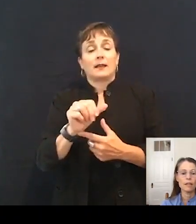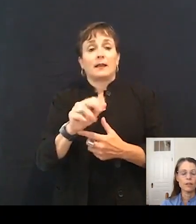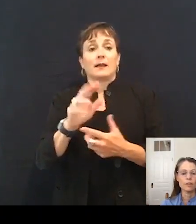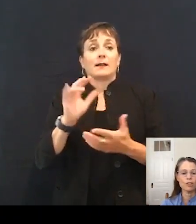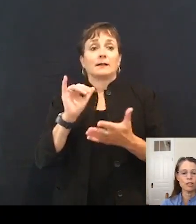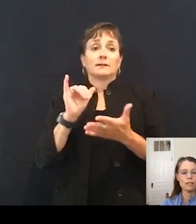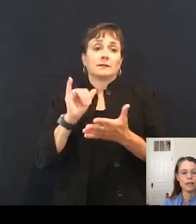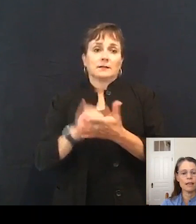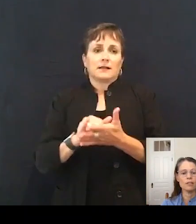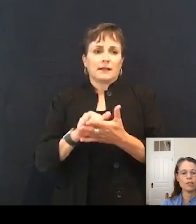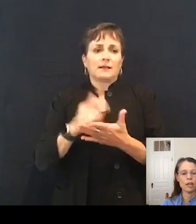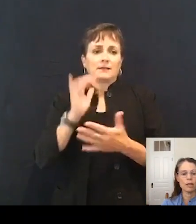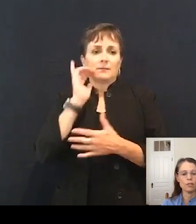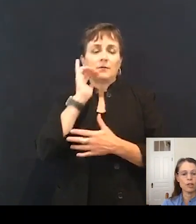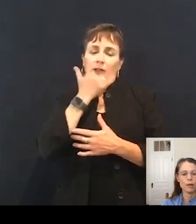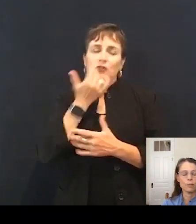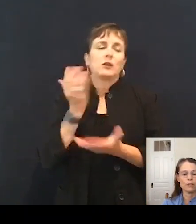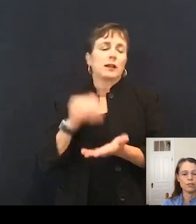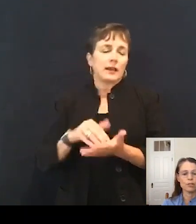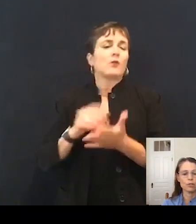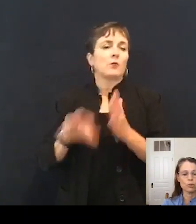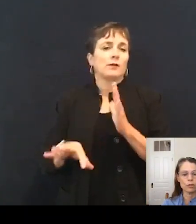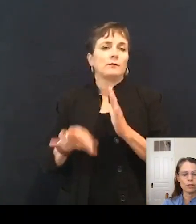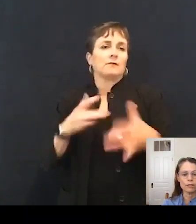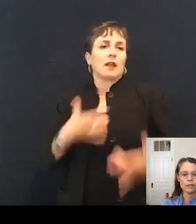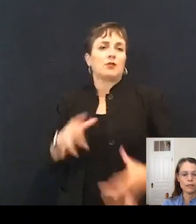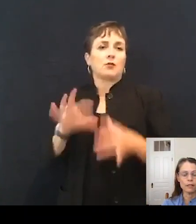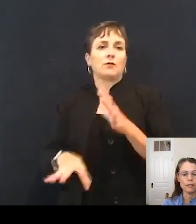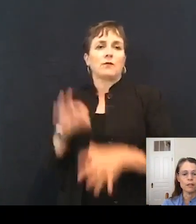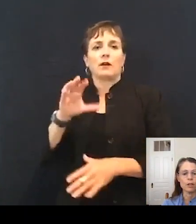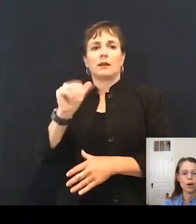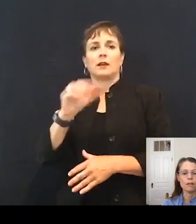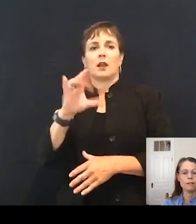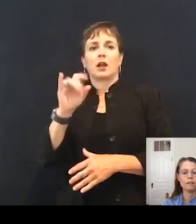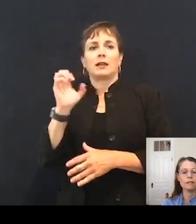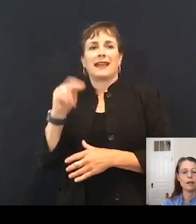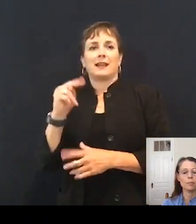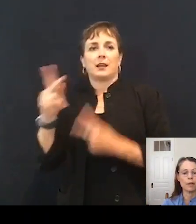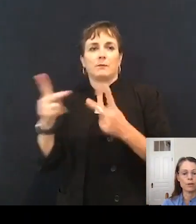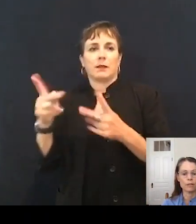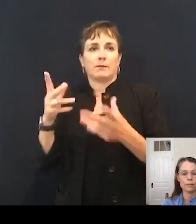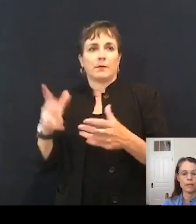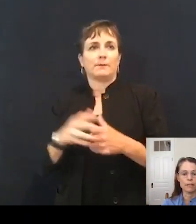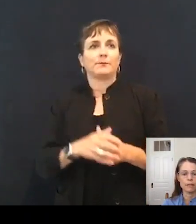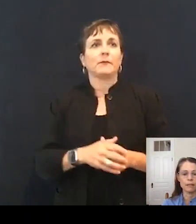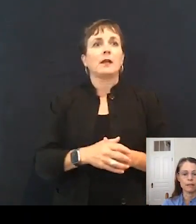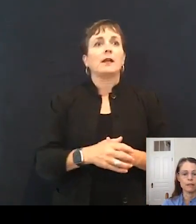The G to A change at position 216 causes aberrant splicing.